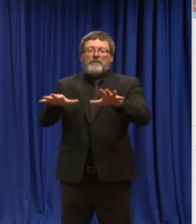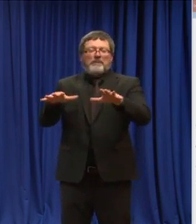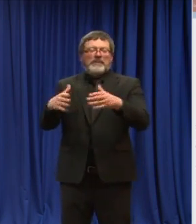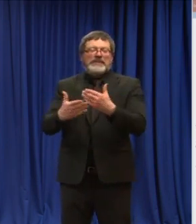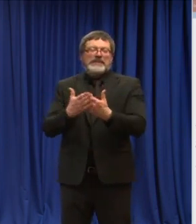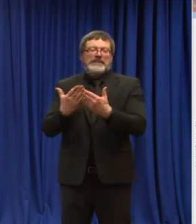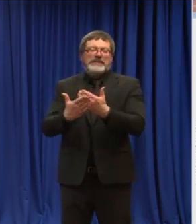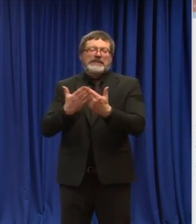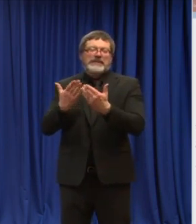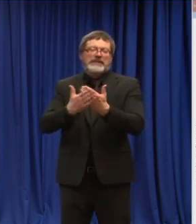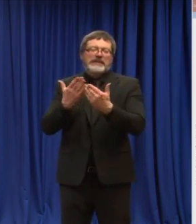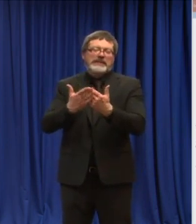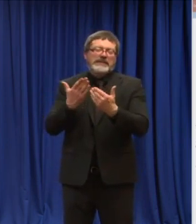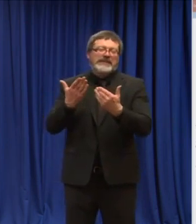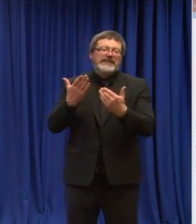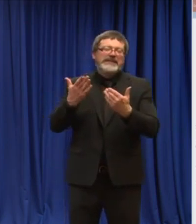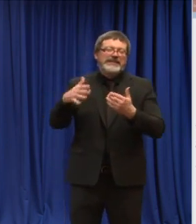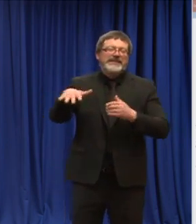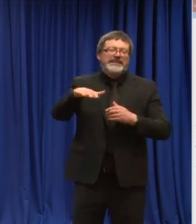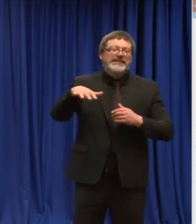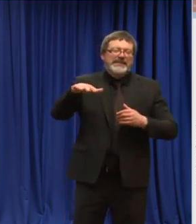ASSISTED LIVING FACILITIES THE THE CONSEQUENCES OF THESE CAN BE DEVASTATING.